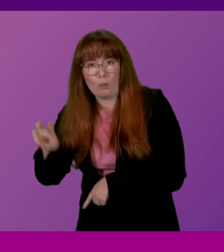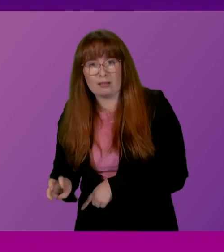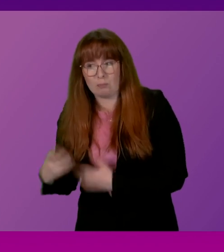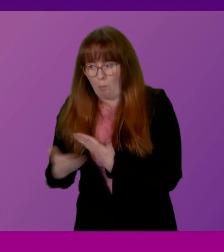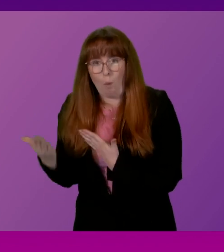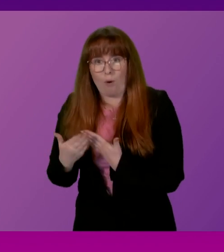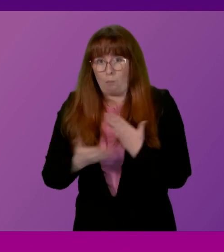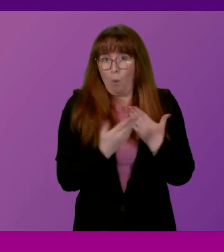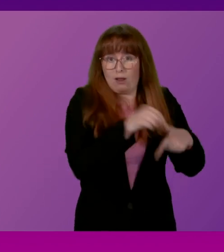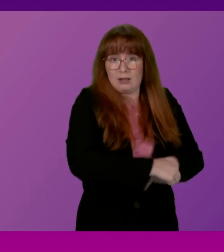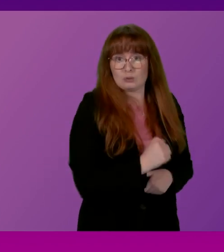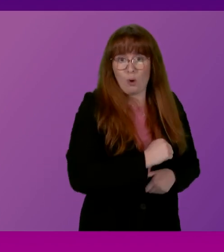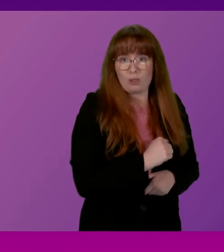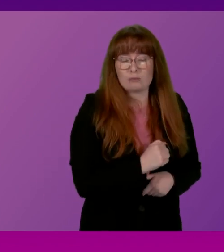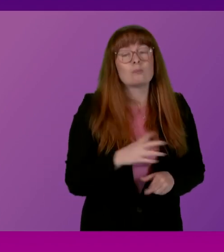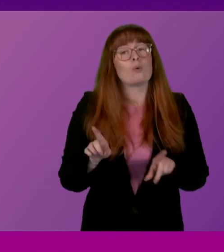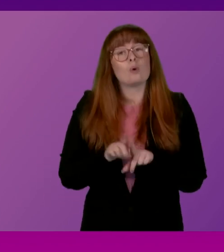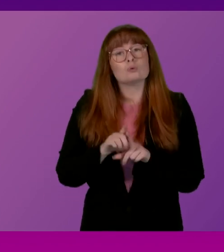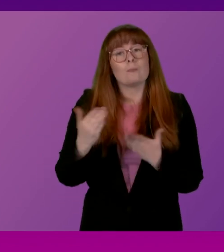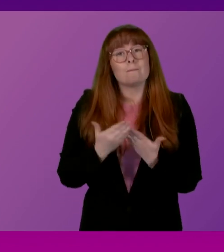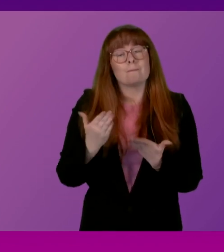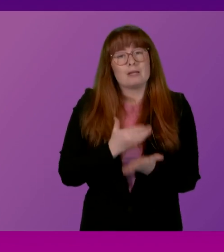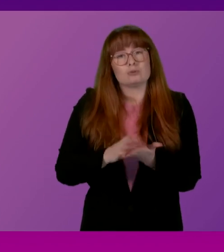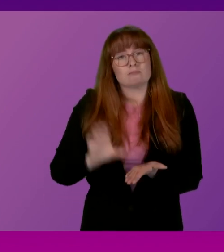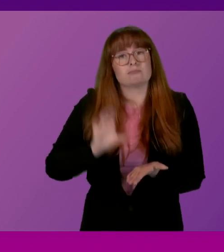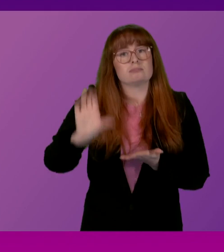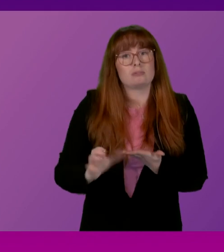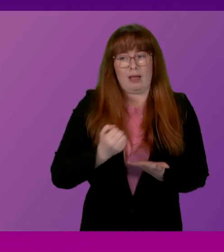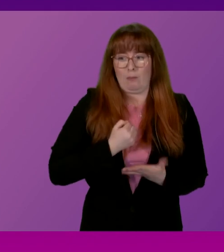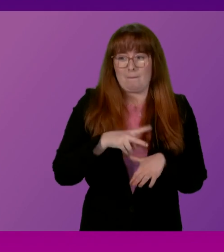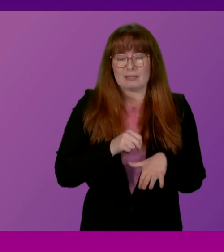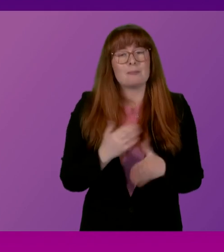We also invest in our police officers to ensure that they are paid fairly.